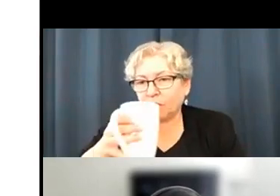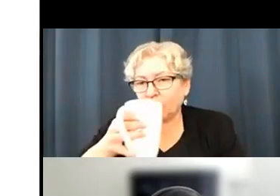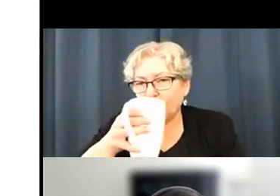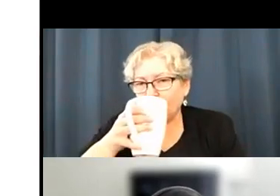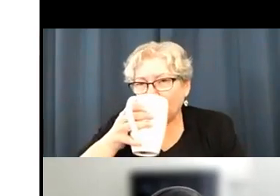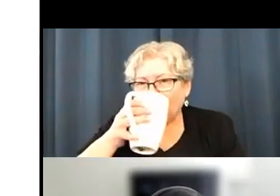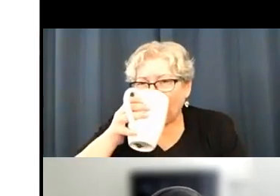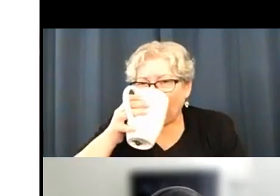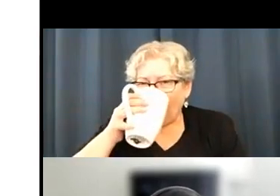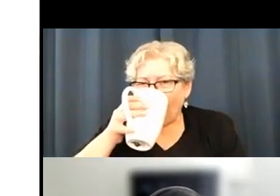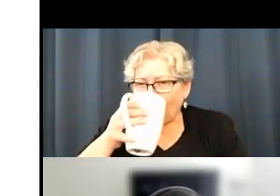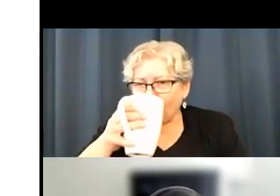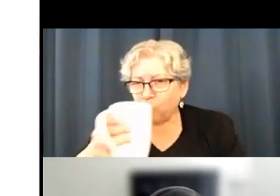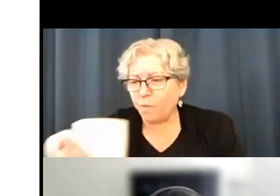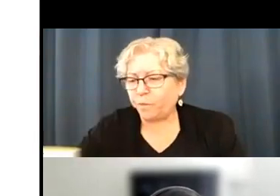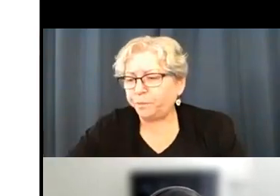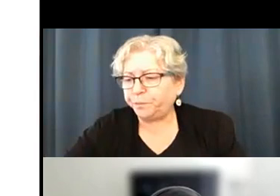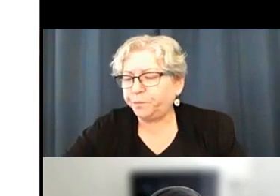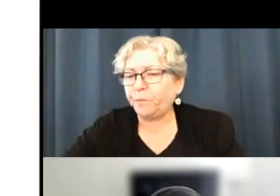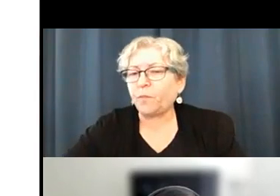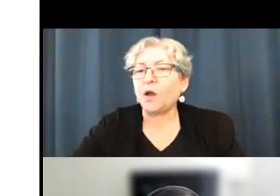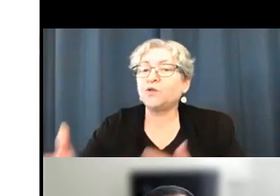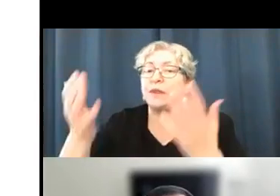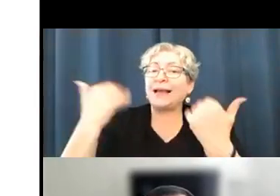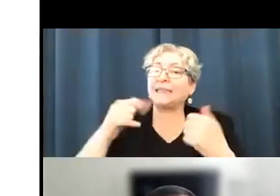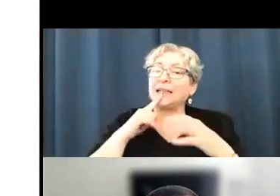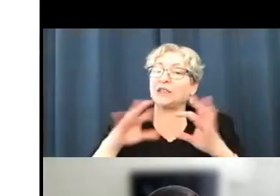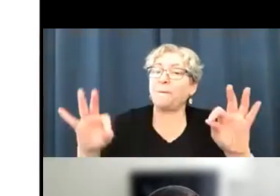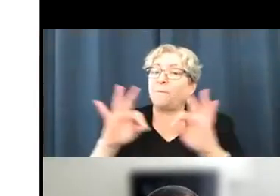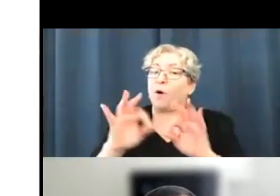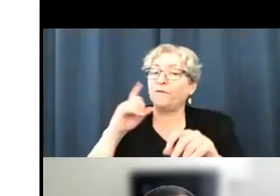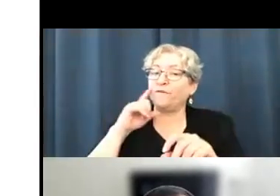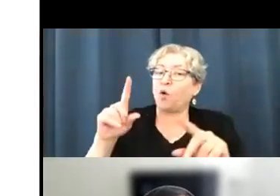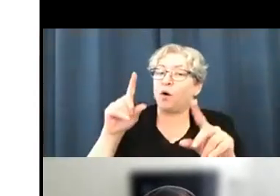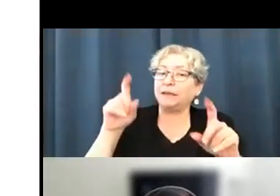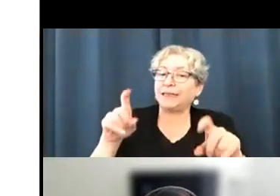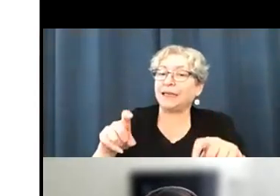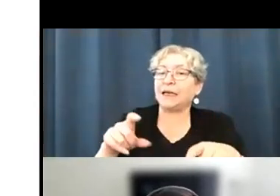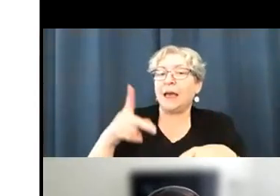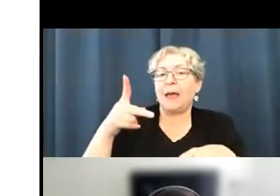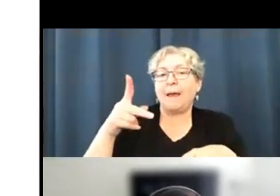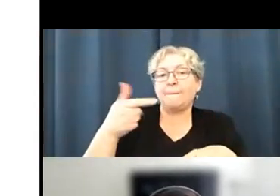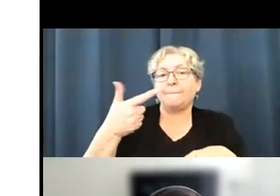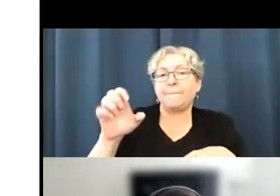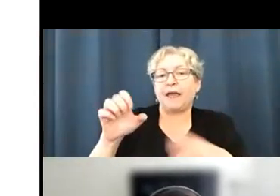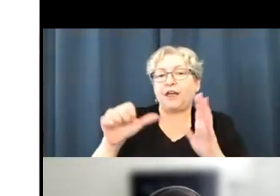For a screen reader accessibility is a page structure, which makes off headings. You wanna make sure